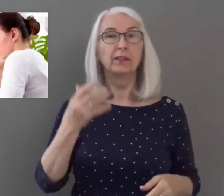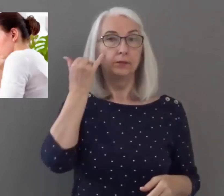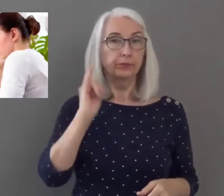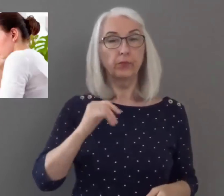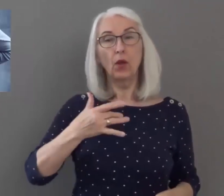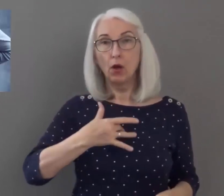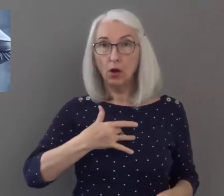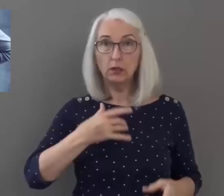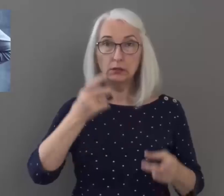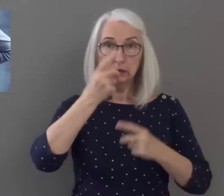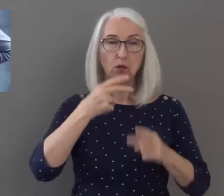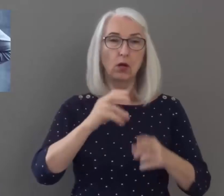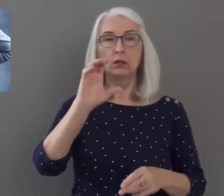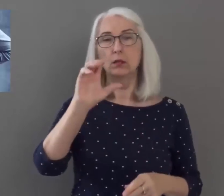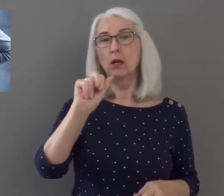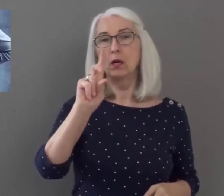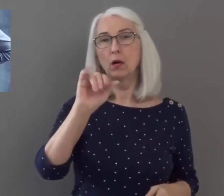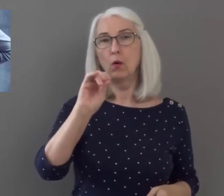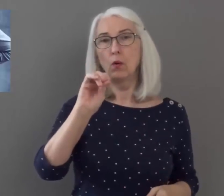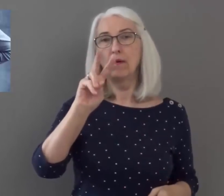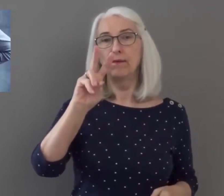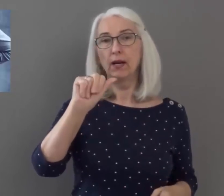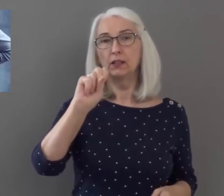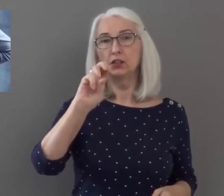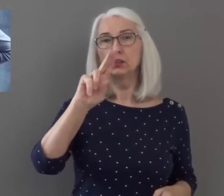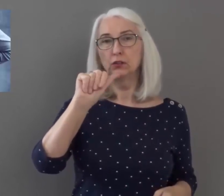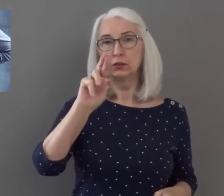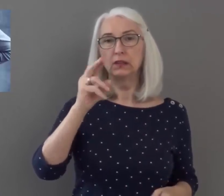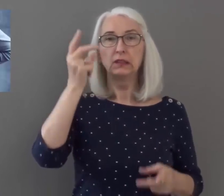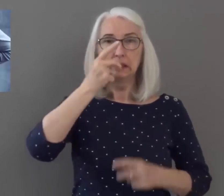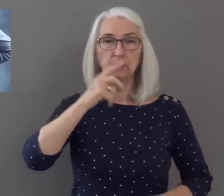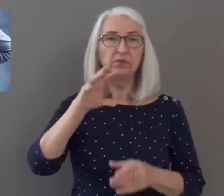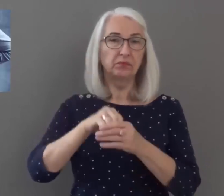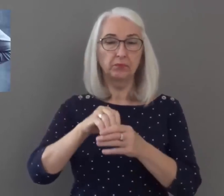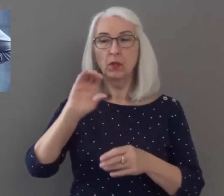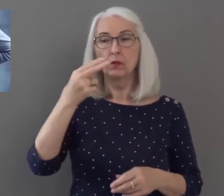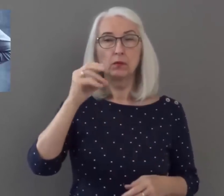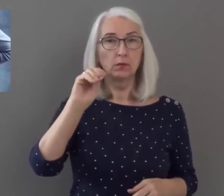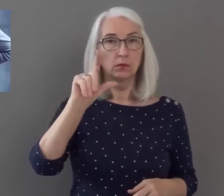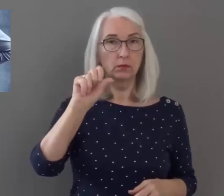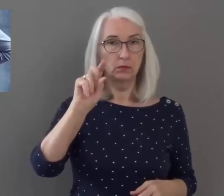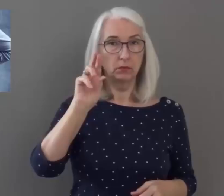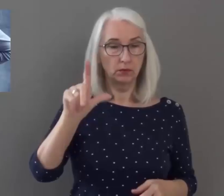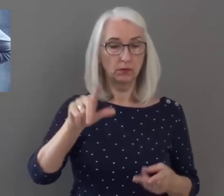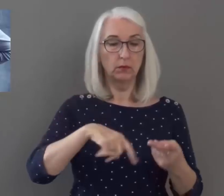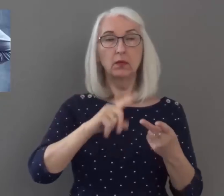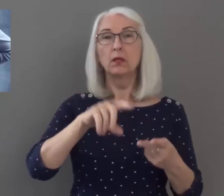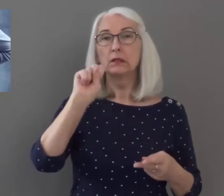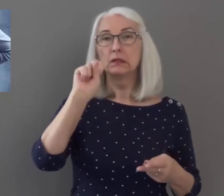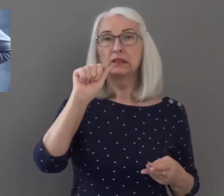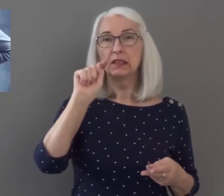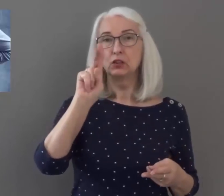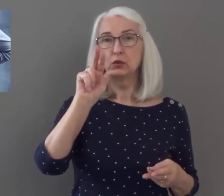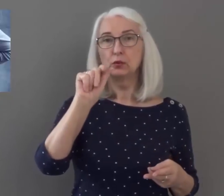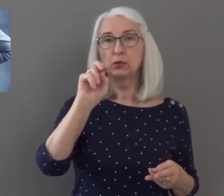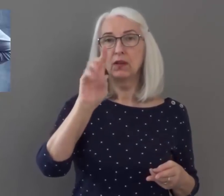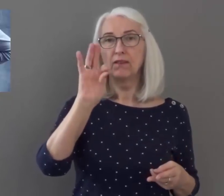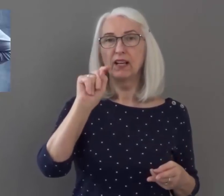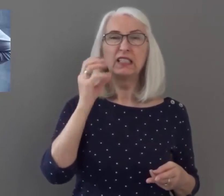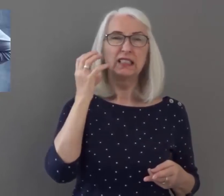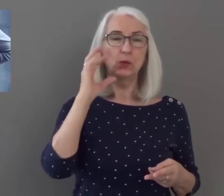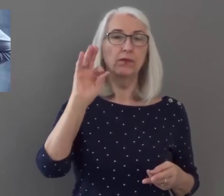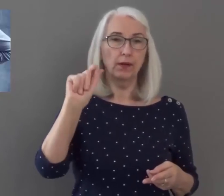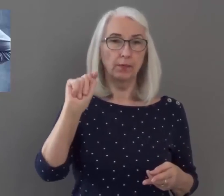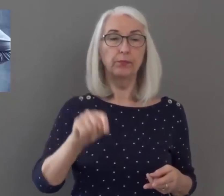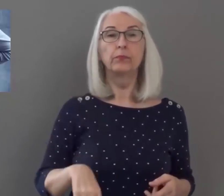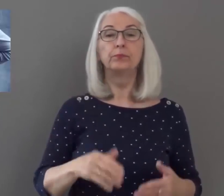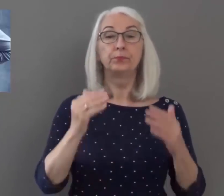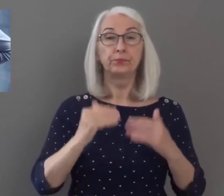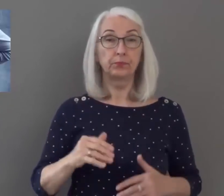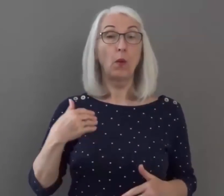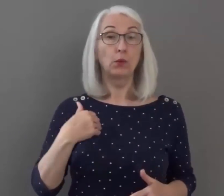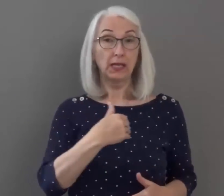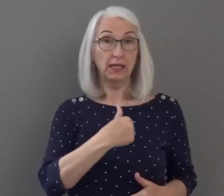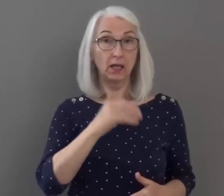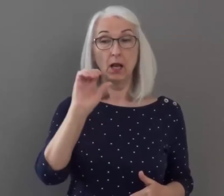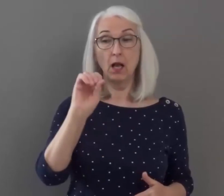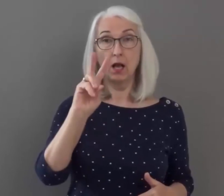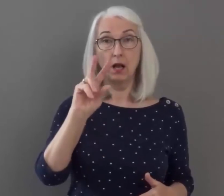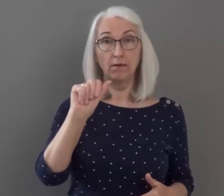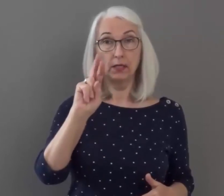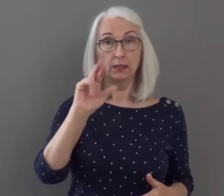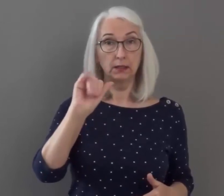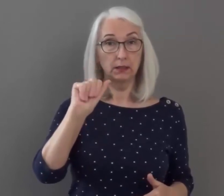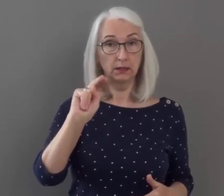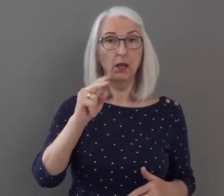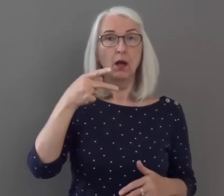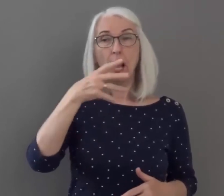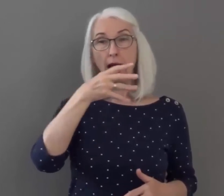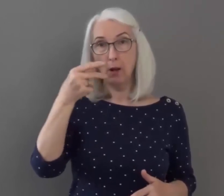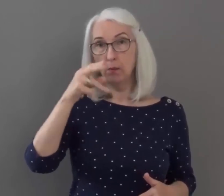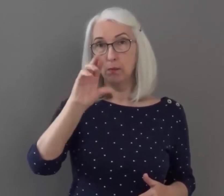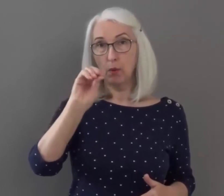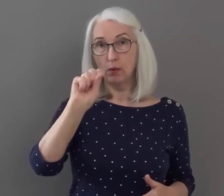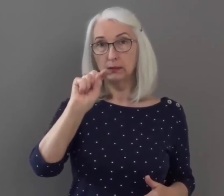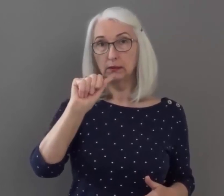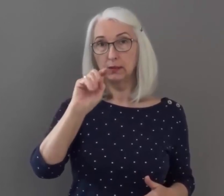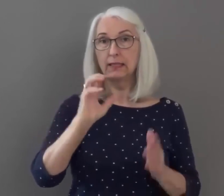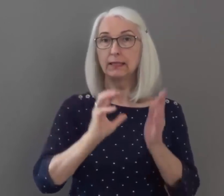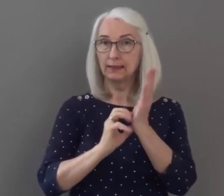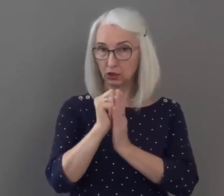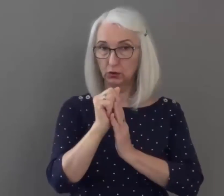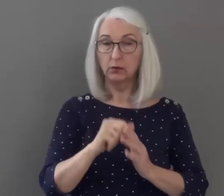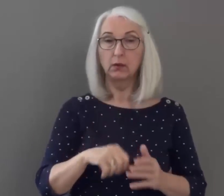~ Cardiovascular disease: cholesterol and saturated fat ~ Breast, ovarian and prostate cancer